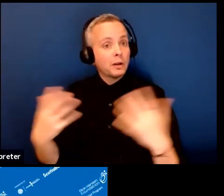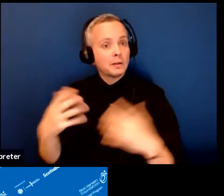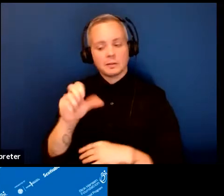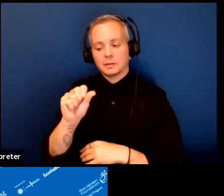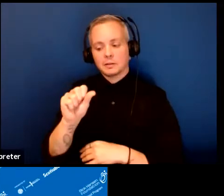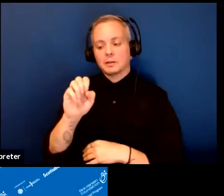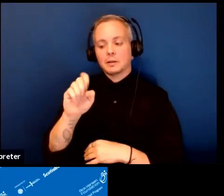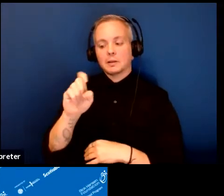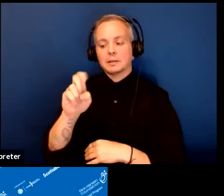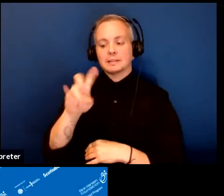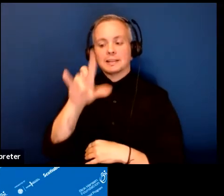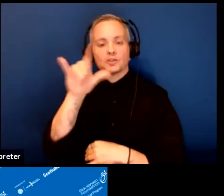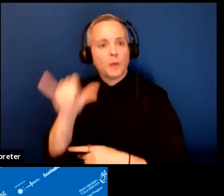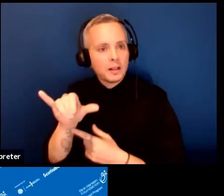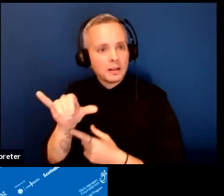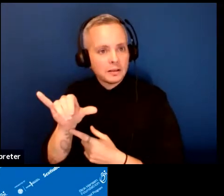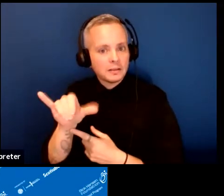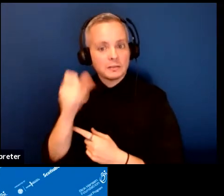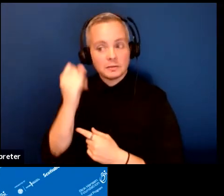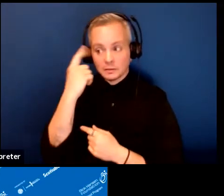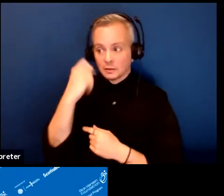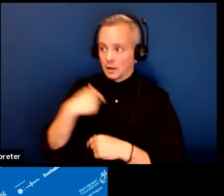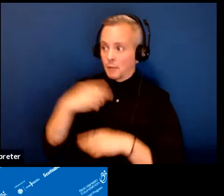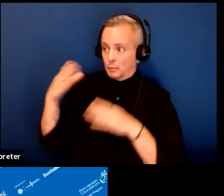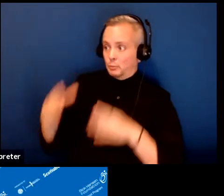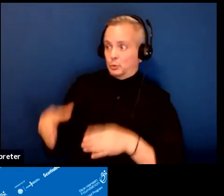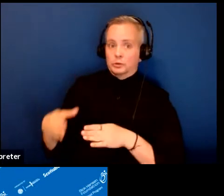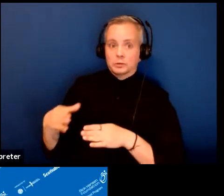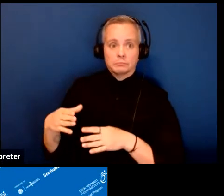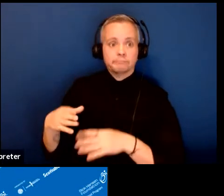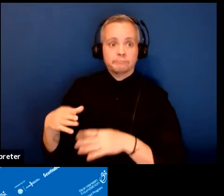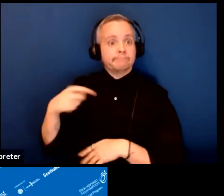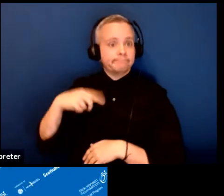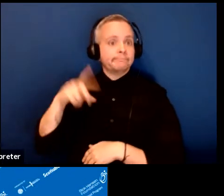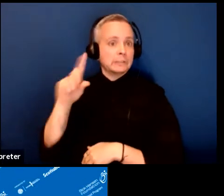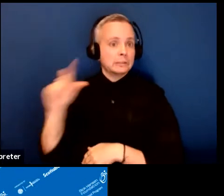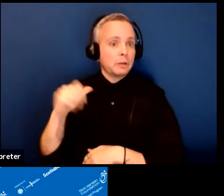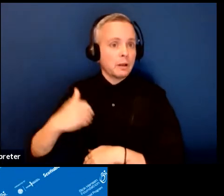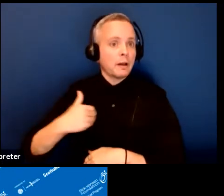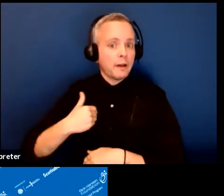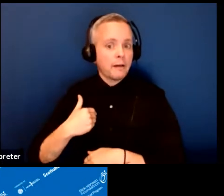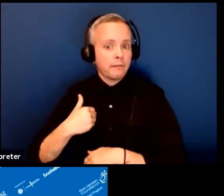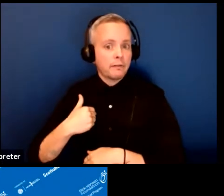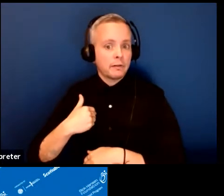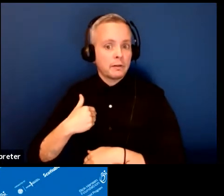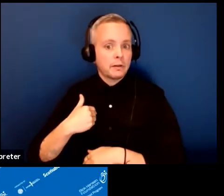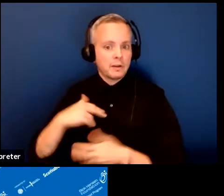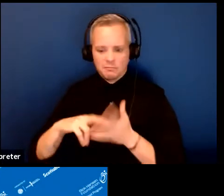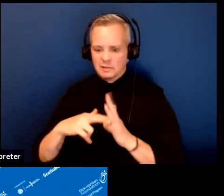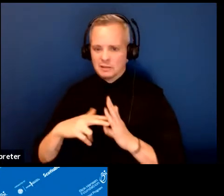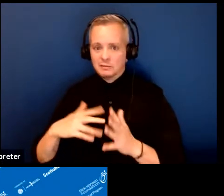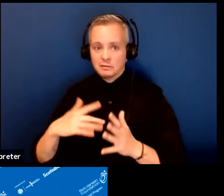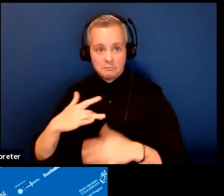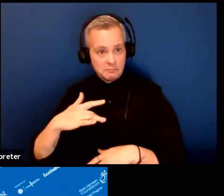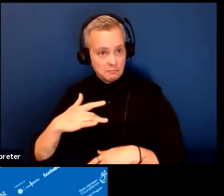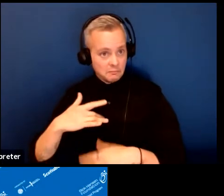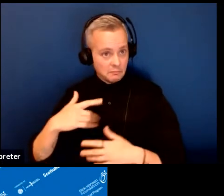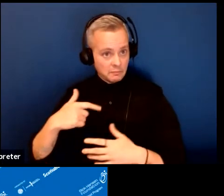LIKE AS A PERSON WITH DISABILITY, YOU KNOW, WE KIND OF LOSE OUR SEXUALITY. LIKE, PEOPLE DON'T WANT TO THINK